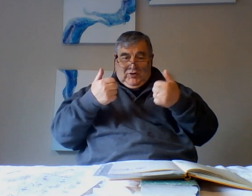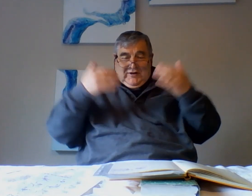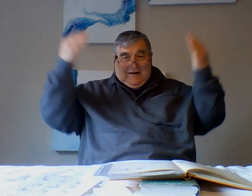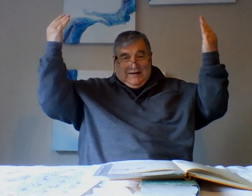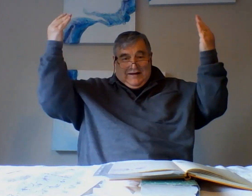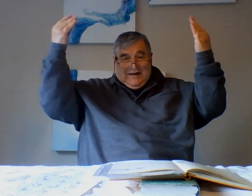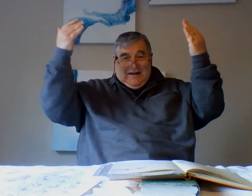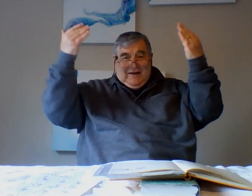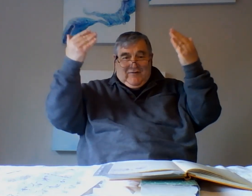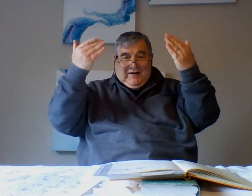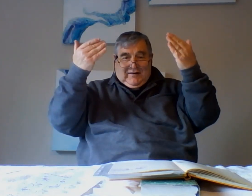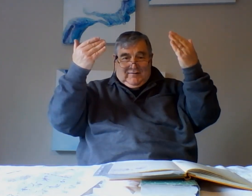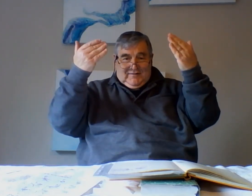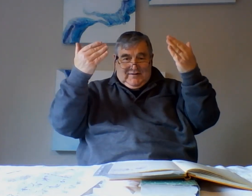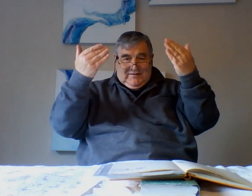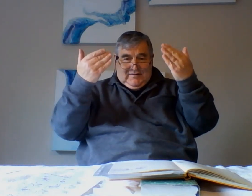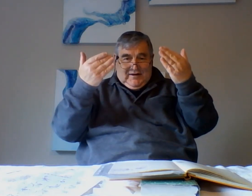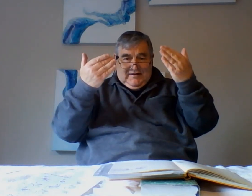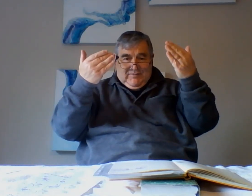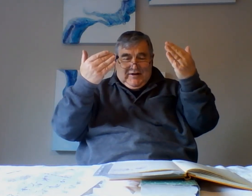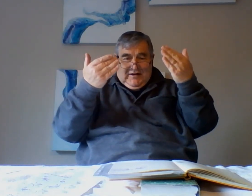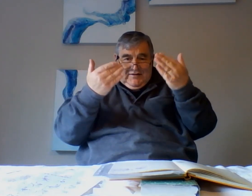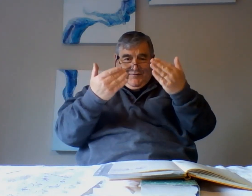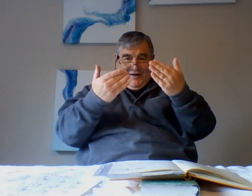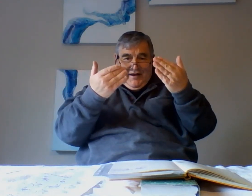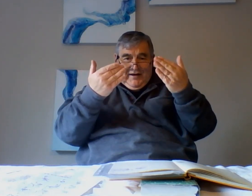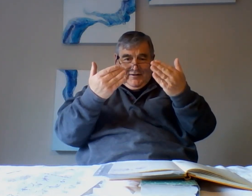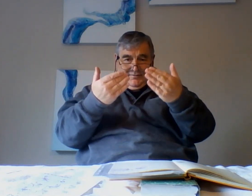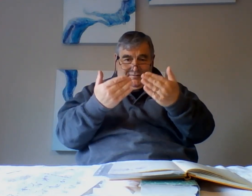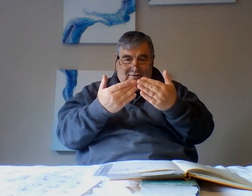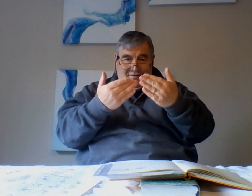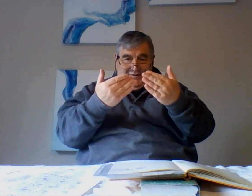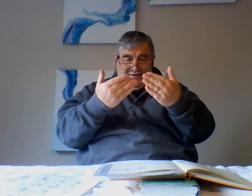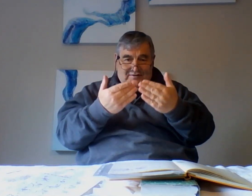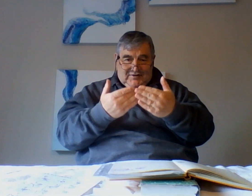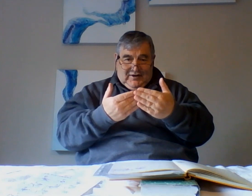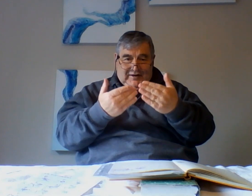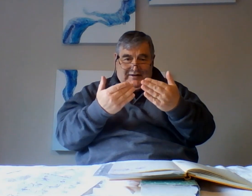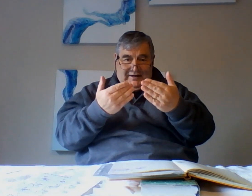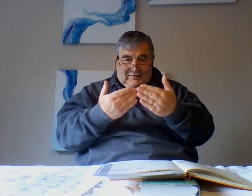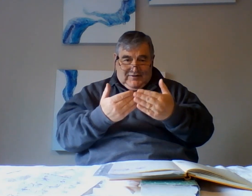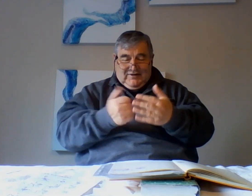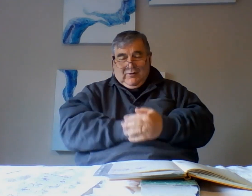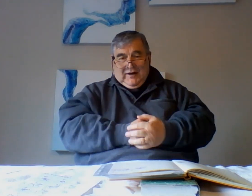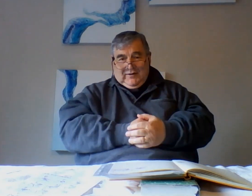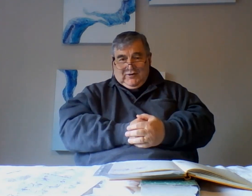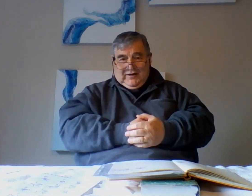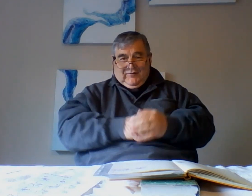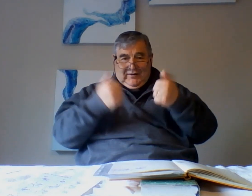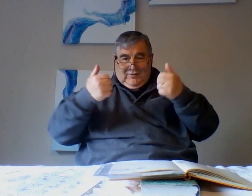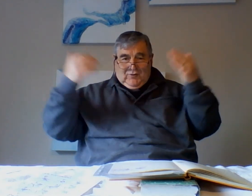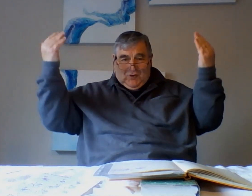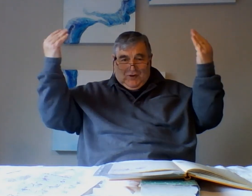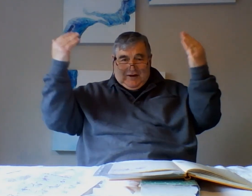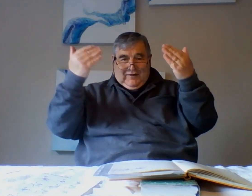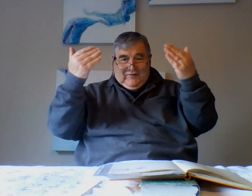'Good evening' (signs) the light's beginning to fade, the sun's going down slowly (signs).